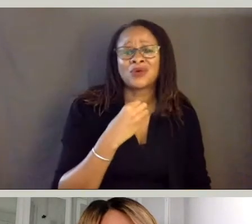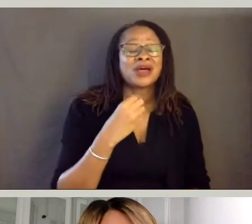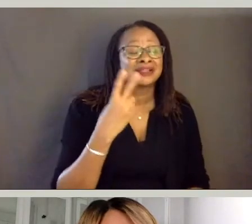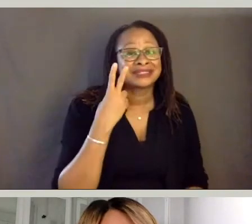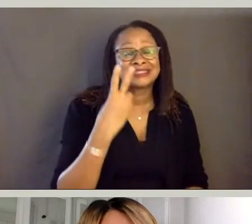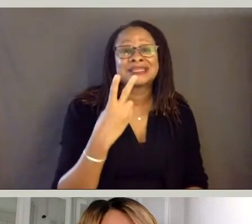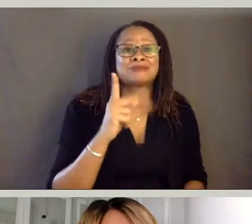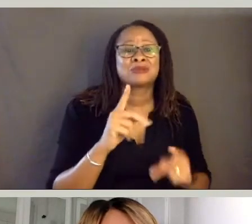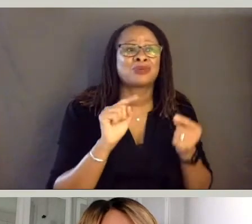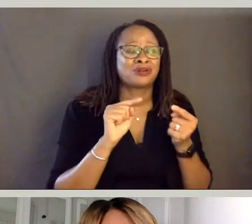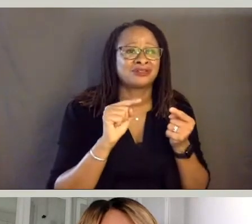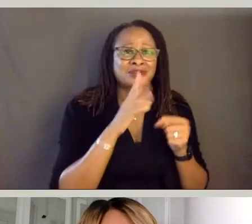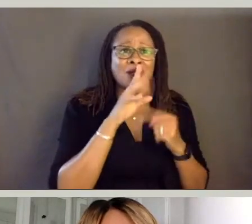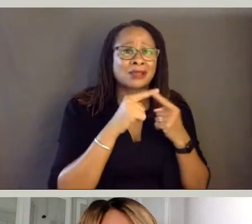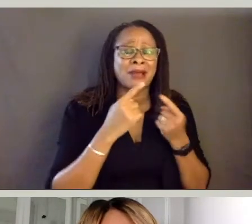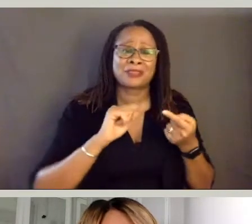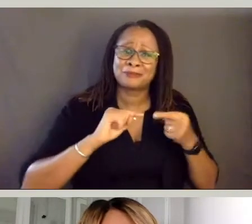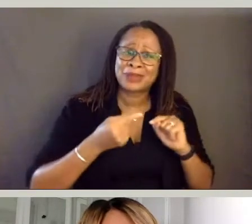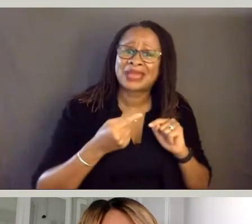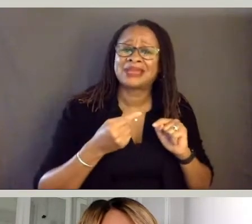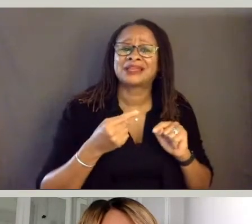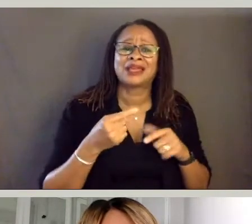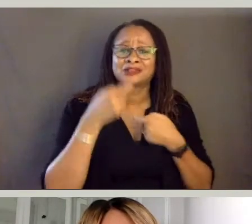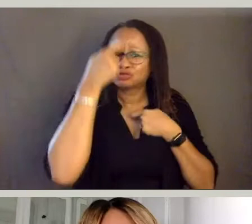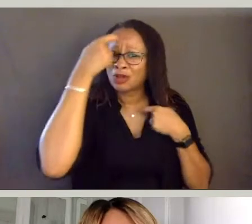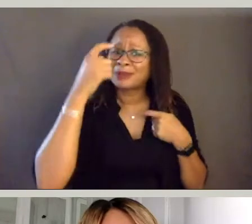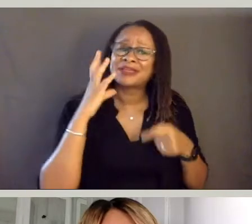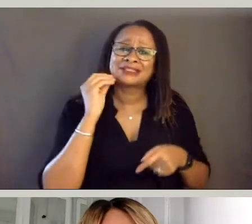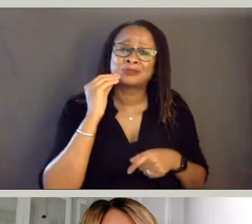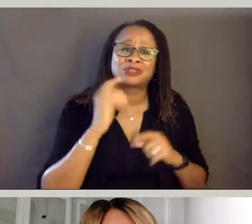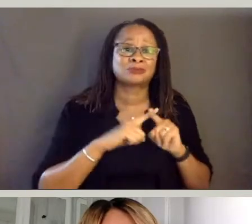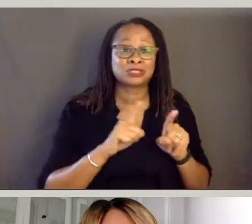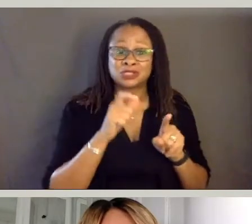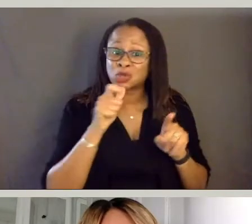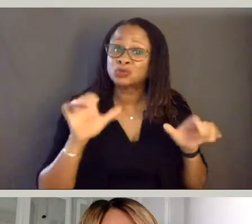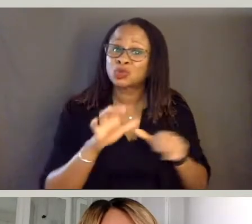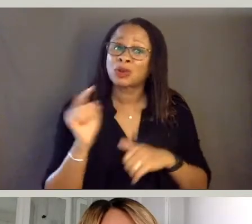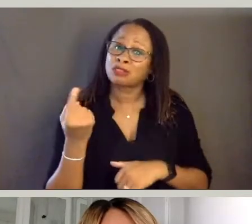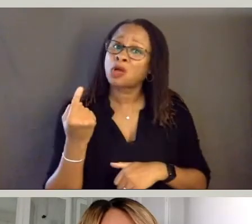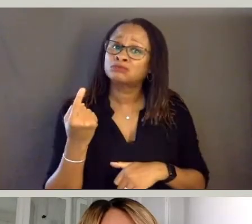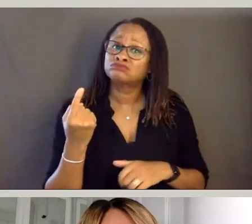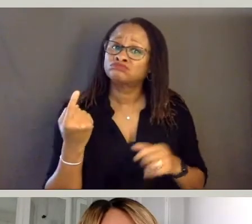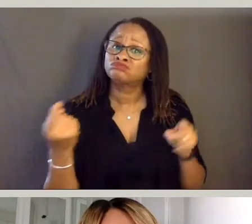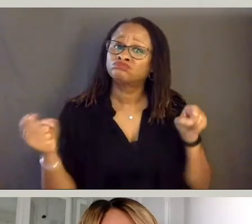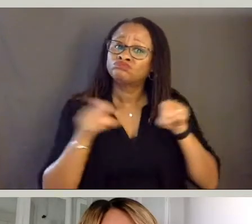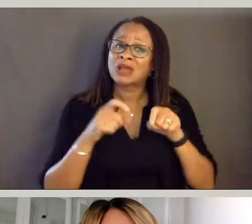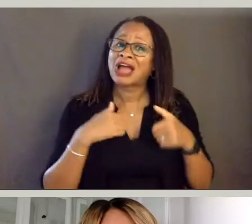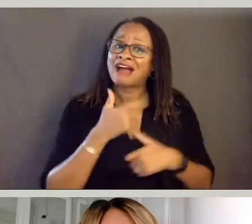or the feelings you have felt, but don't do it alone if you're concerned, like, have a watch party.